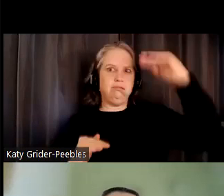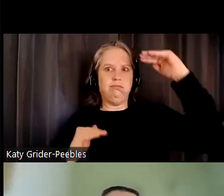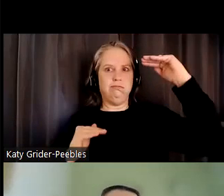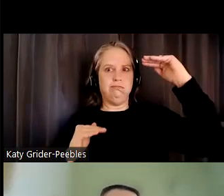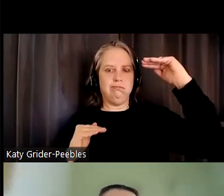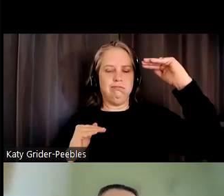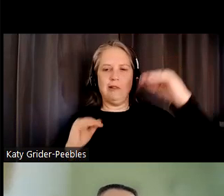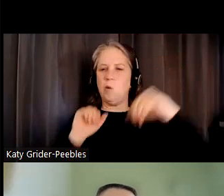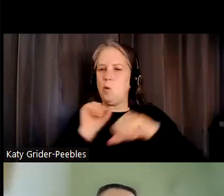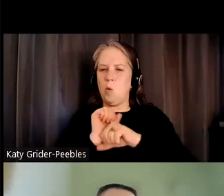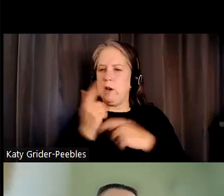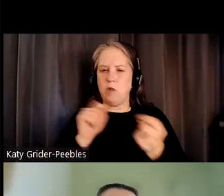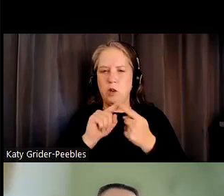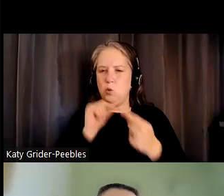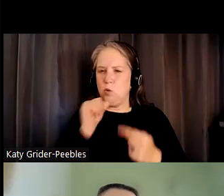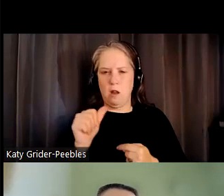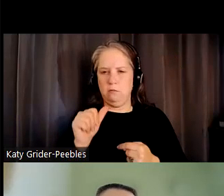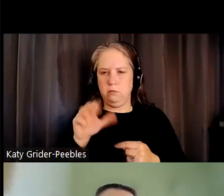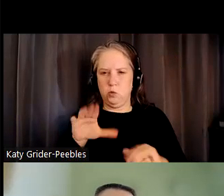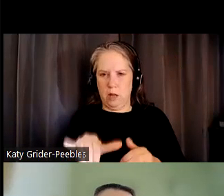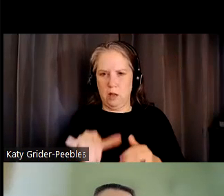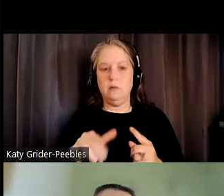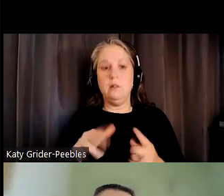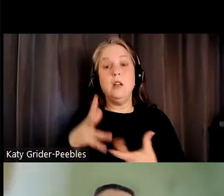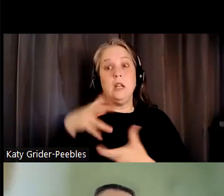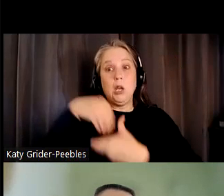The word disability came from the civil rights movement.